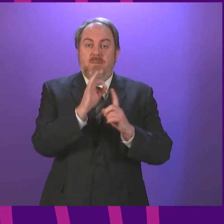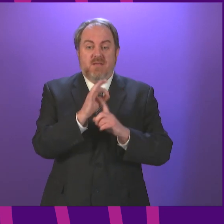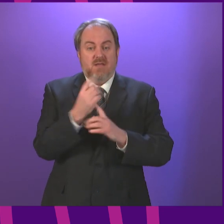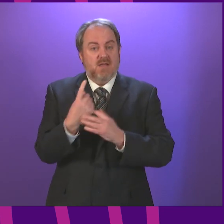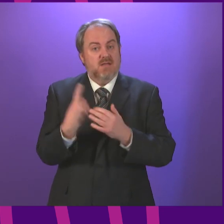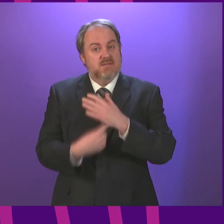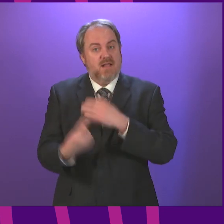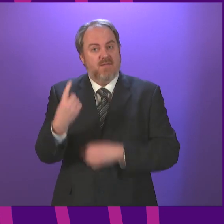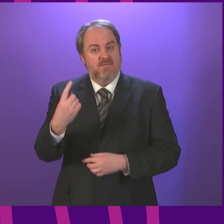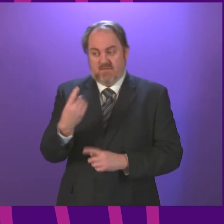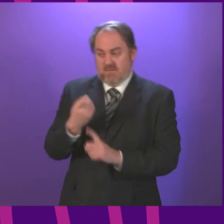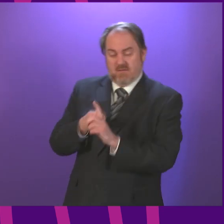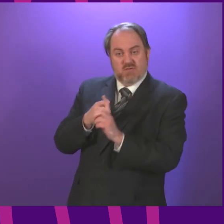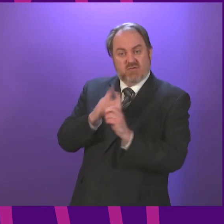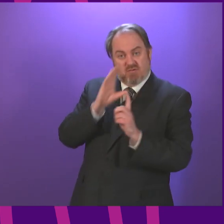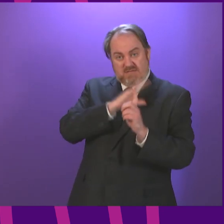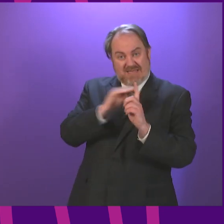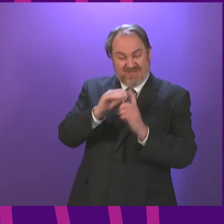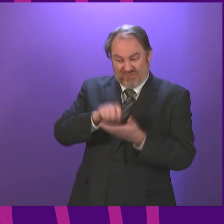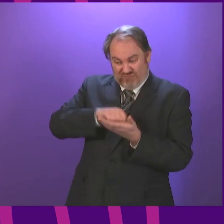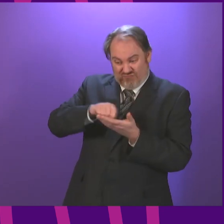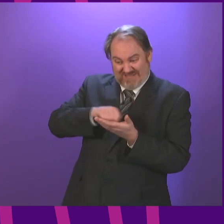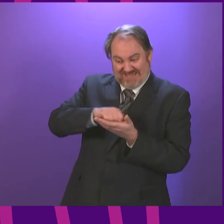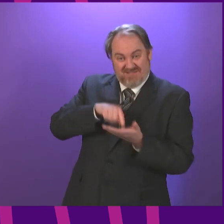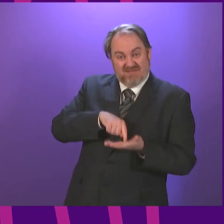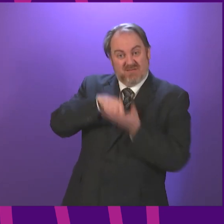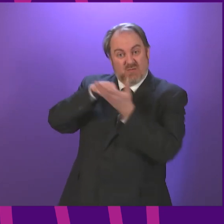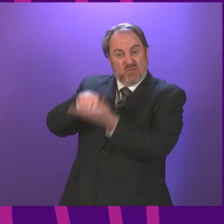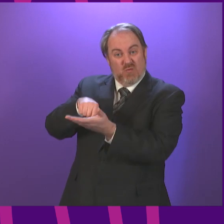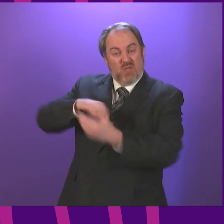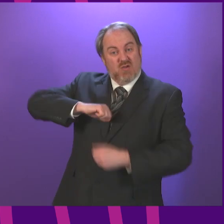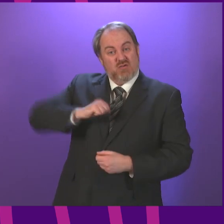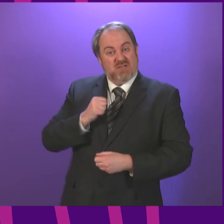is that Ms Dunlop has reported back to the Scottish Government in writing on her work.